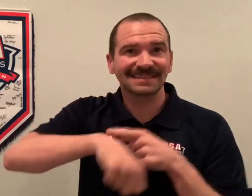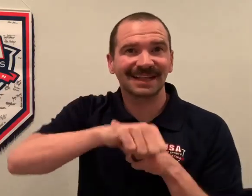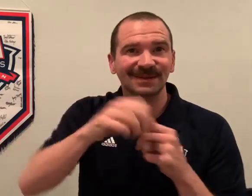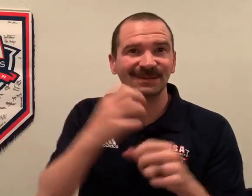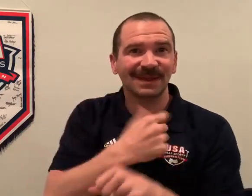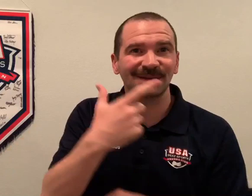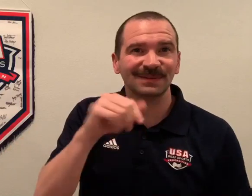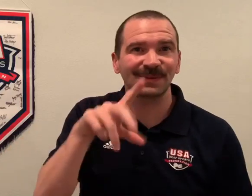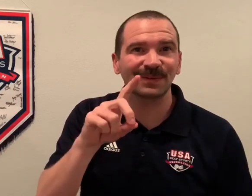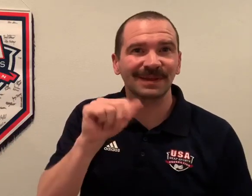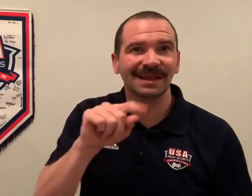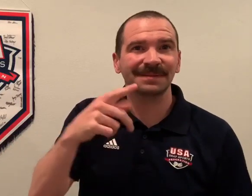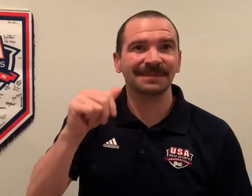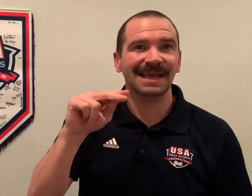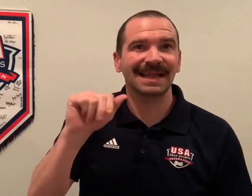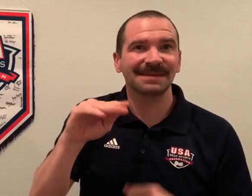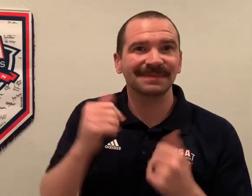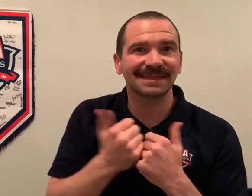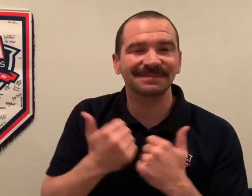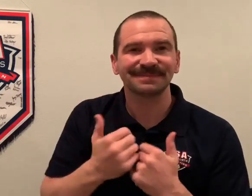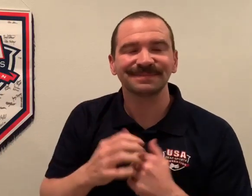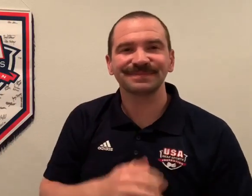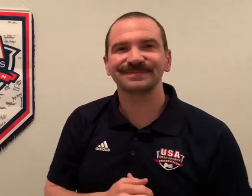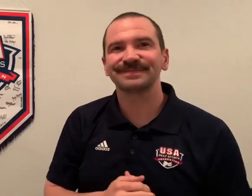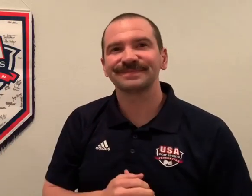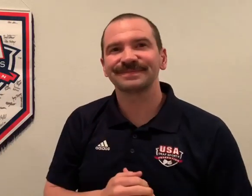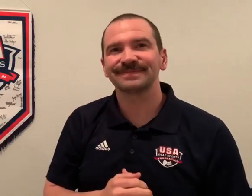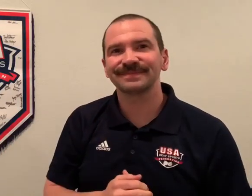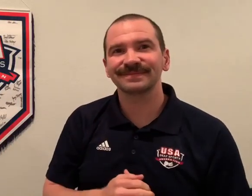The men's soccer team won gold at the Pan Am Games.